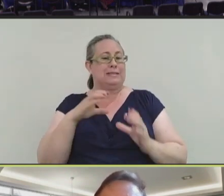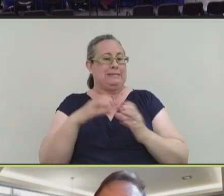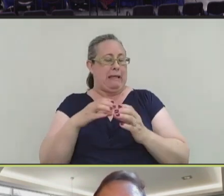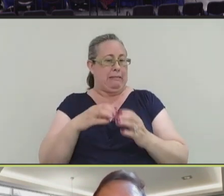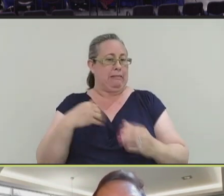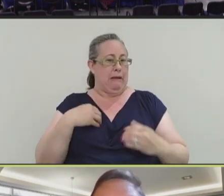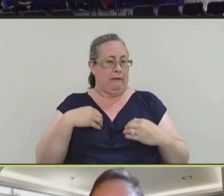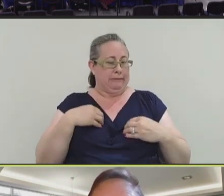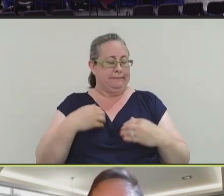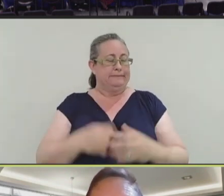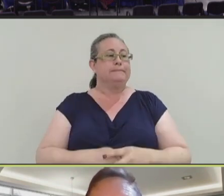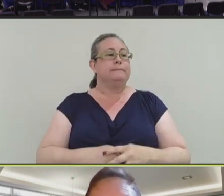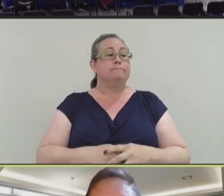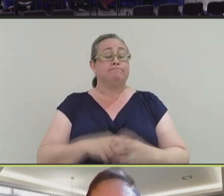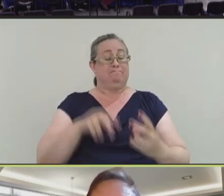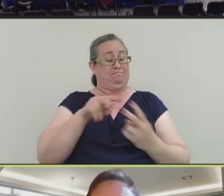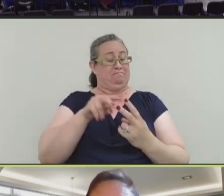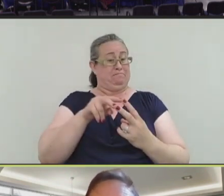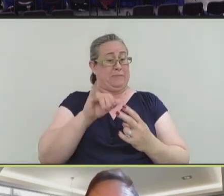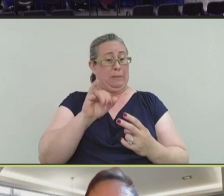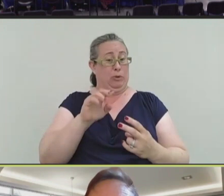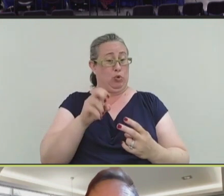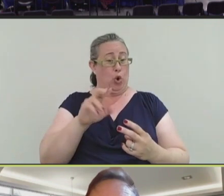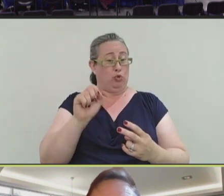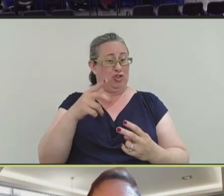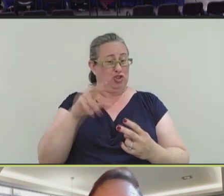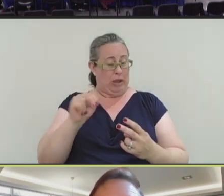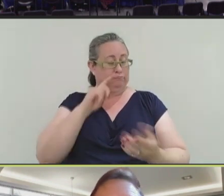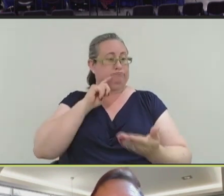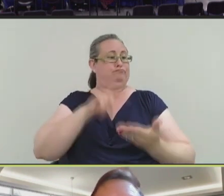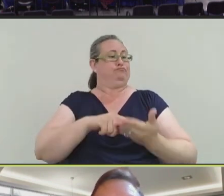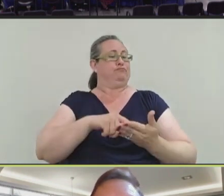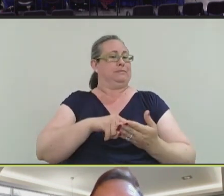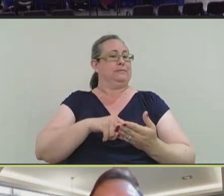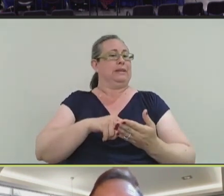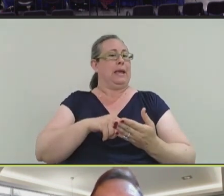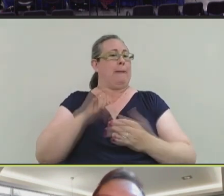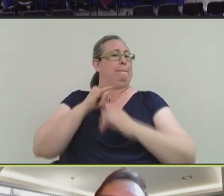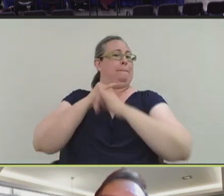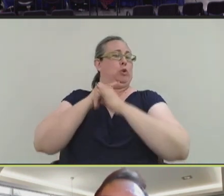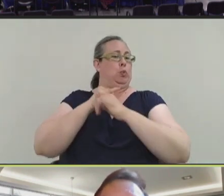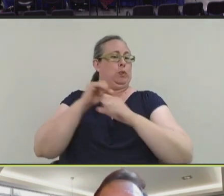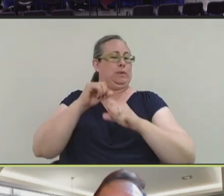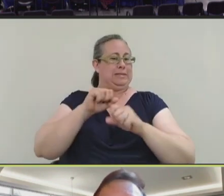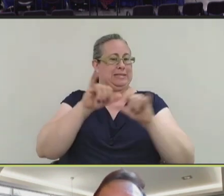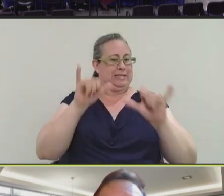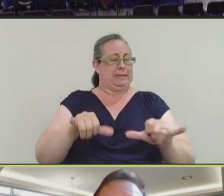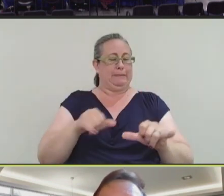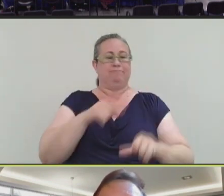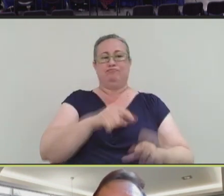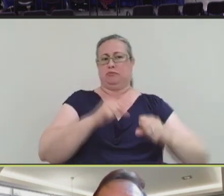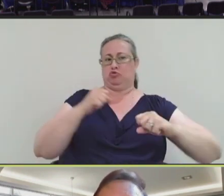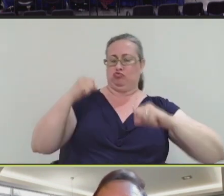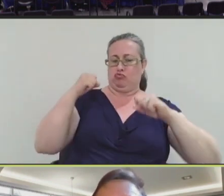when these immunogens are recognized by the immune system, they give a very strong killer